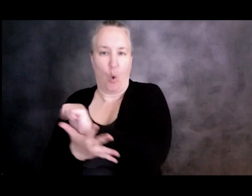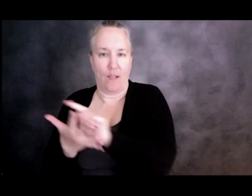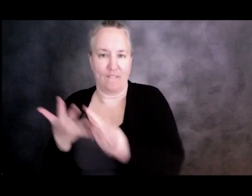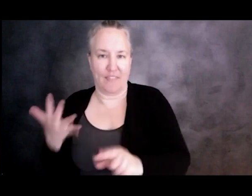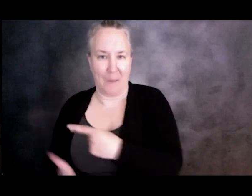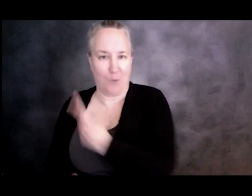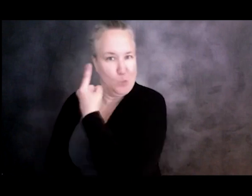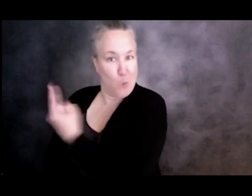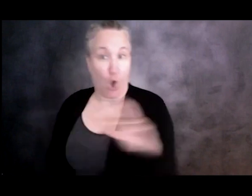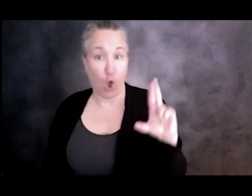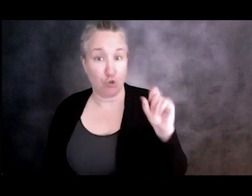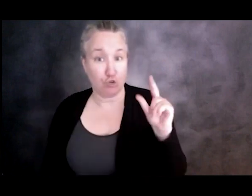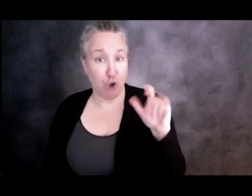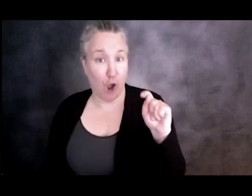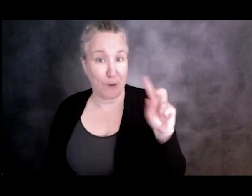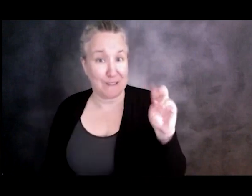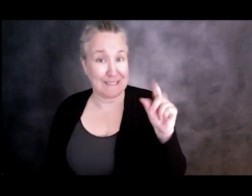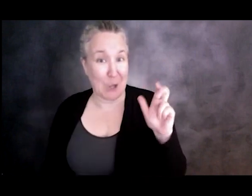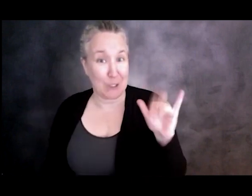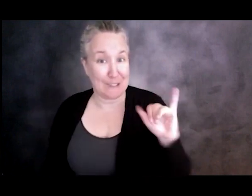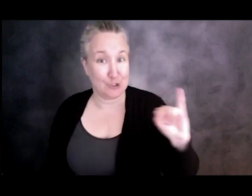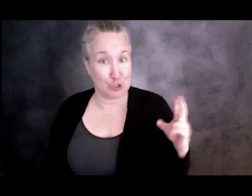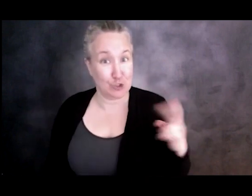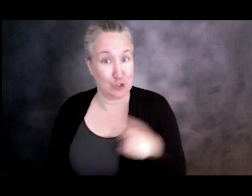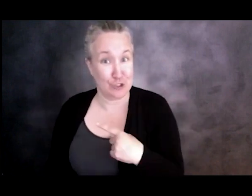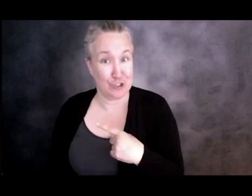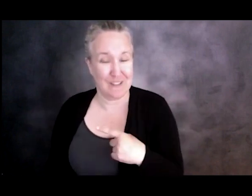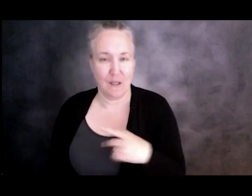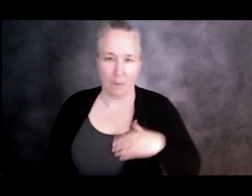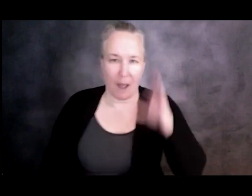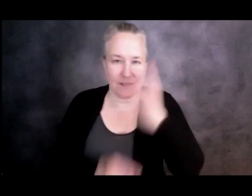That's Robert Downey Jr. And my son-- he's eight years old--